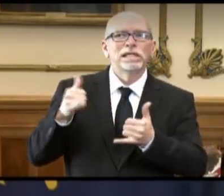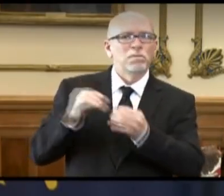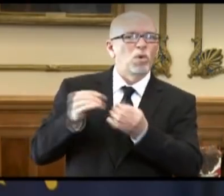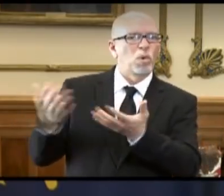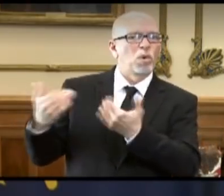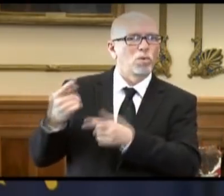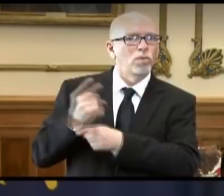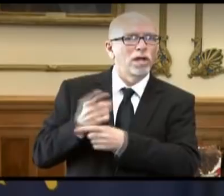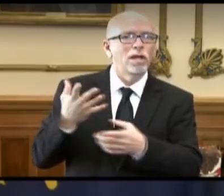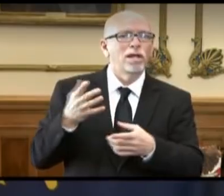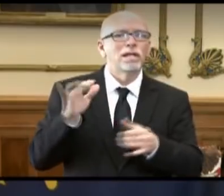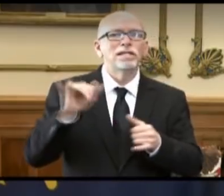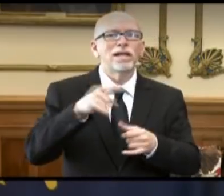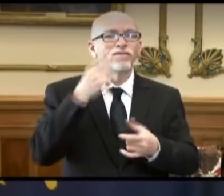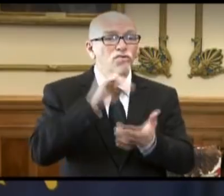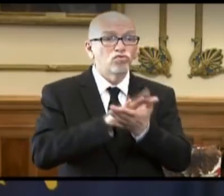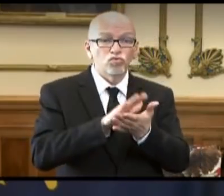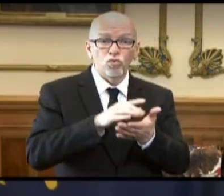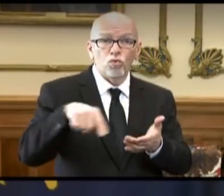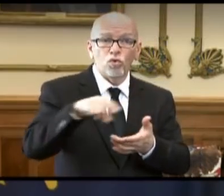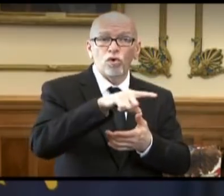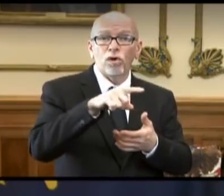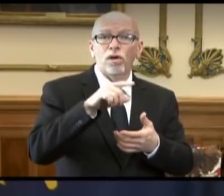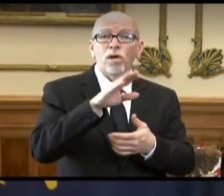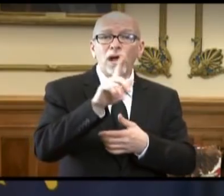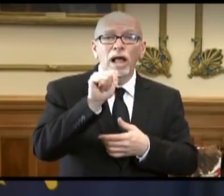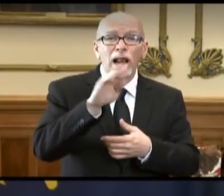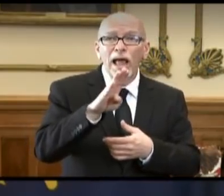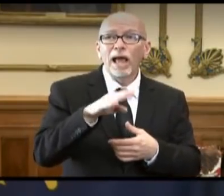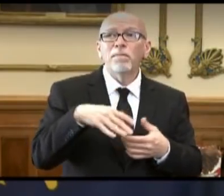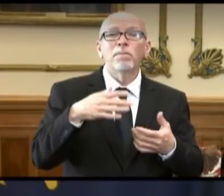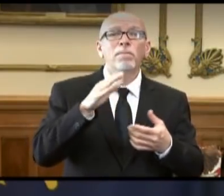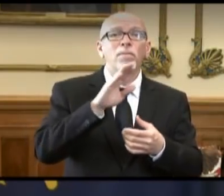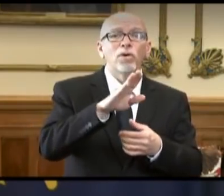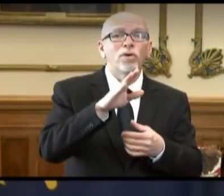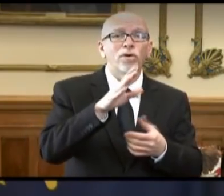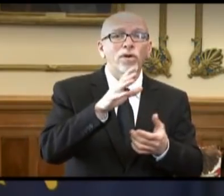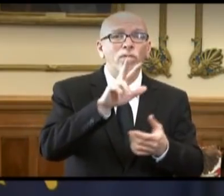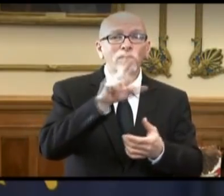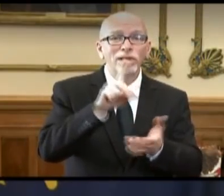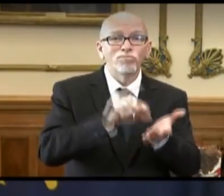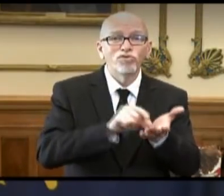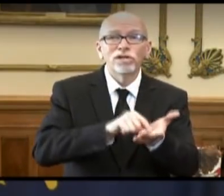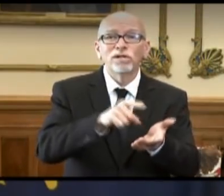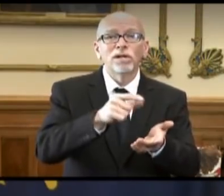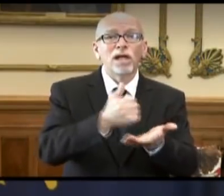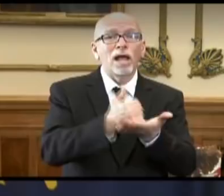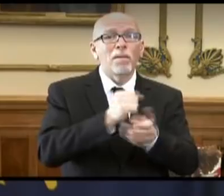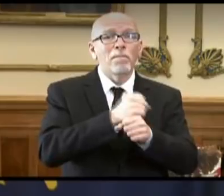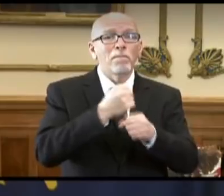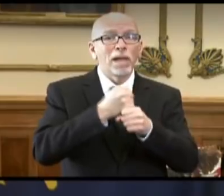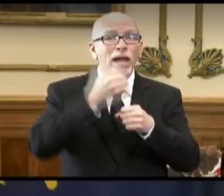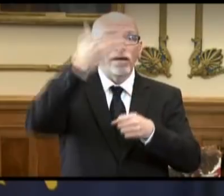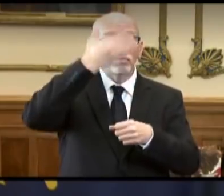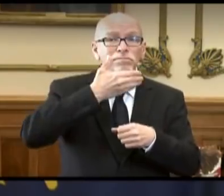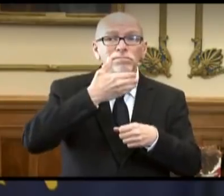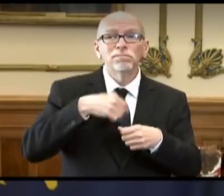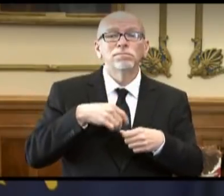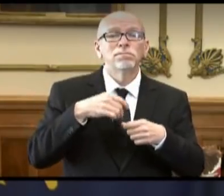WHILE WE HAVE A HANDLE ON OUR PPE SUPPLY. WE ARE NEVER GOING TO BE SATISFIED WITH THE LEVEL. WE ARE NEVER GOING TO BE